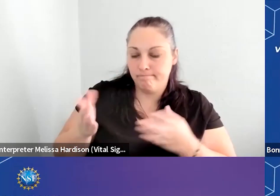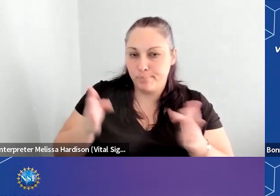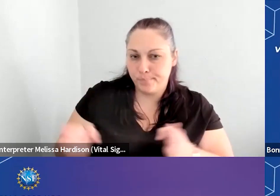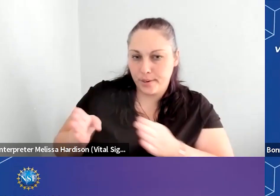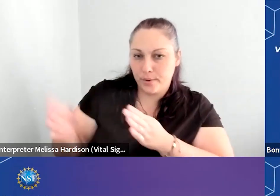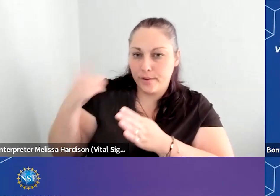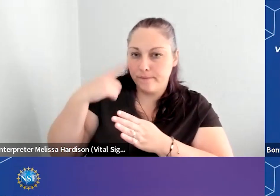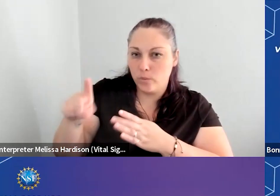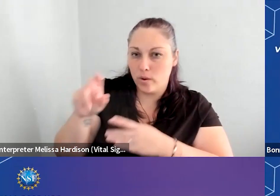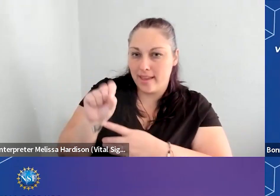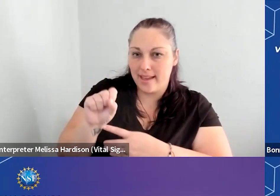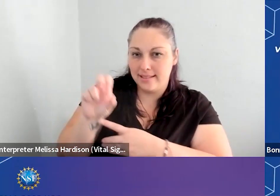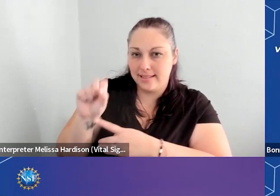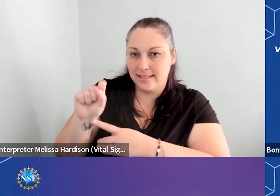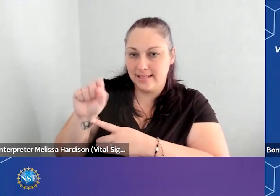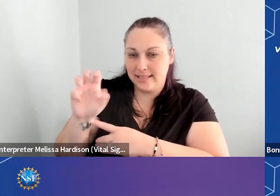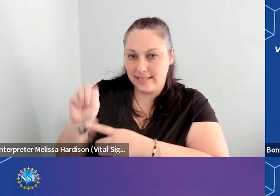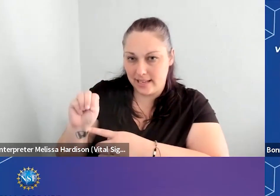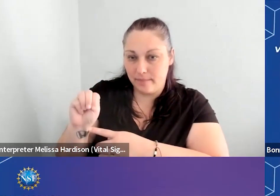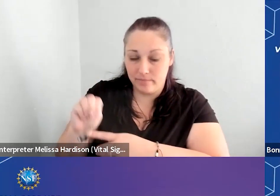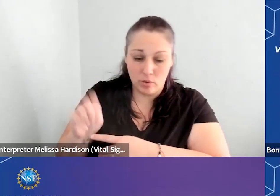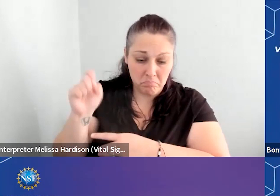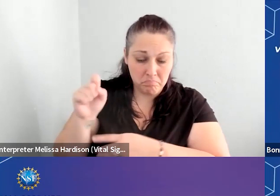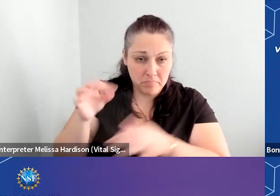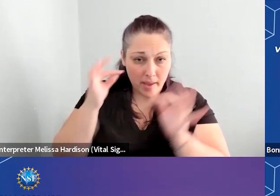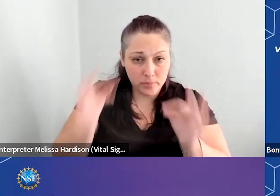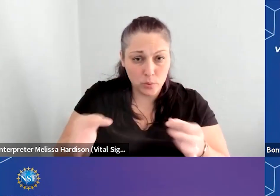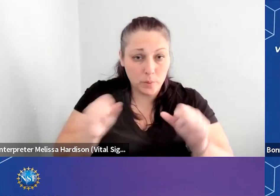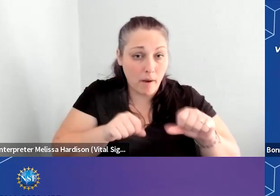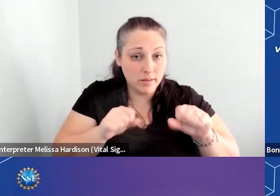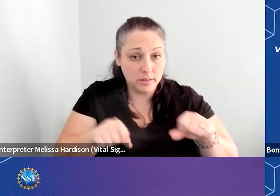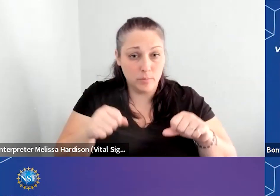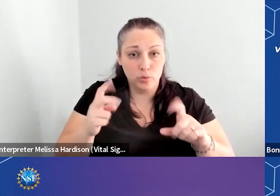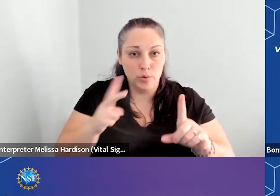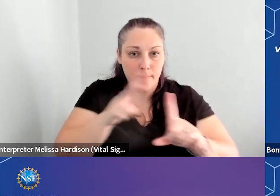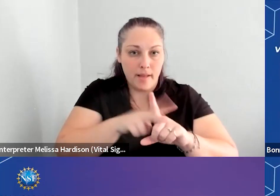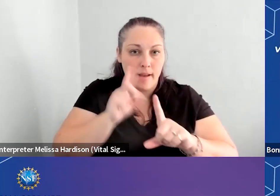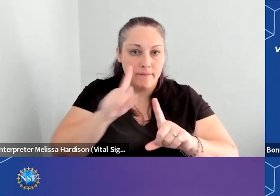And so it absolutely is possible to apply for multiple grants.